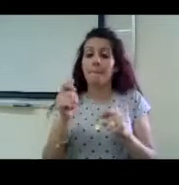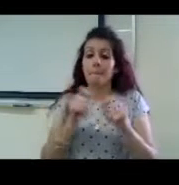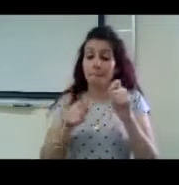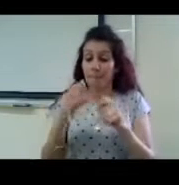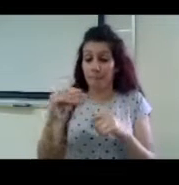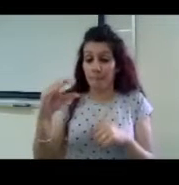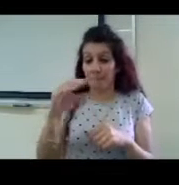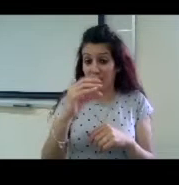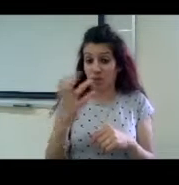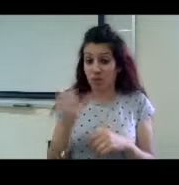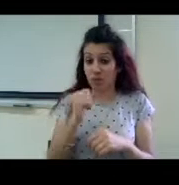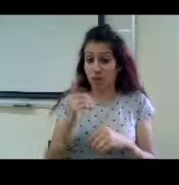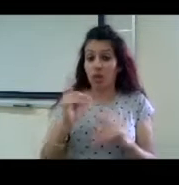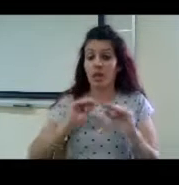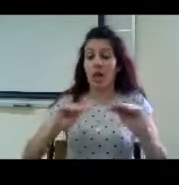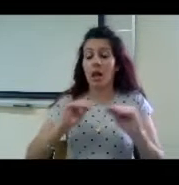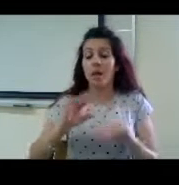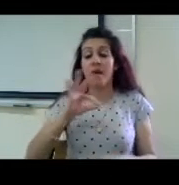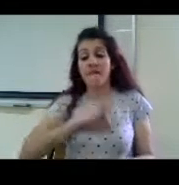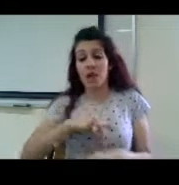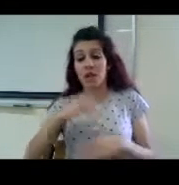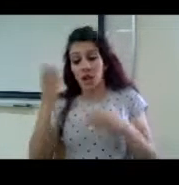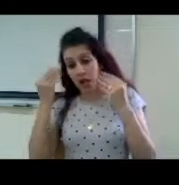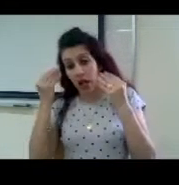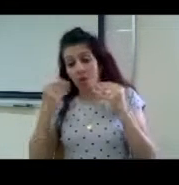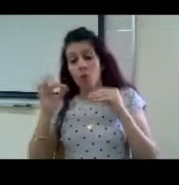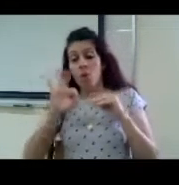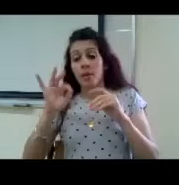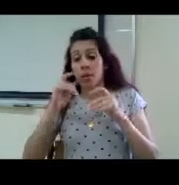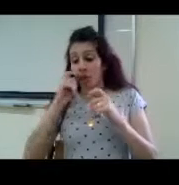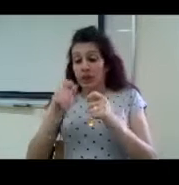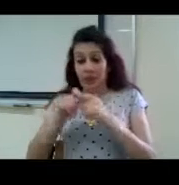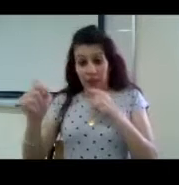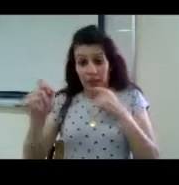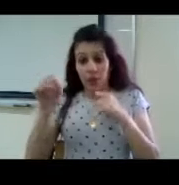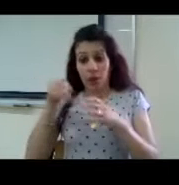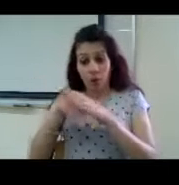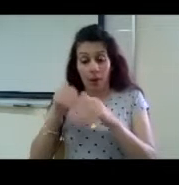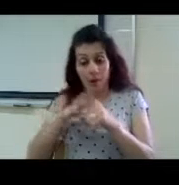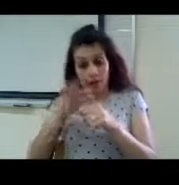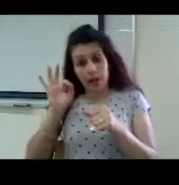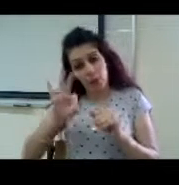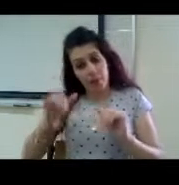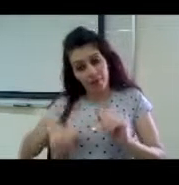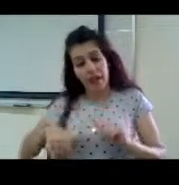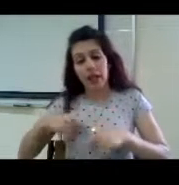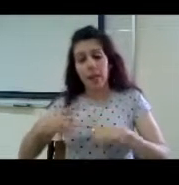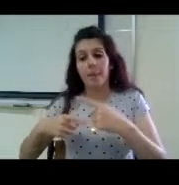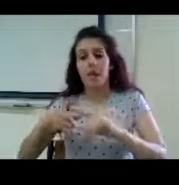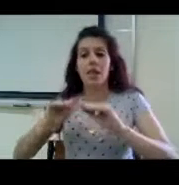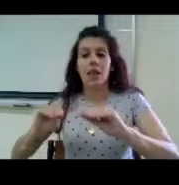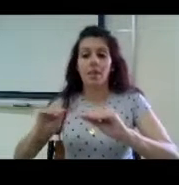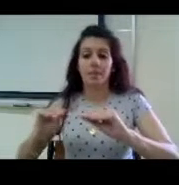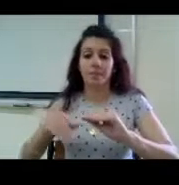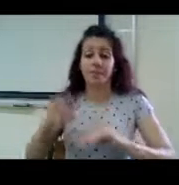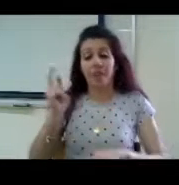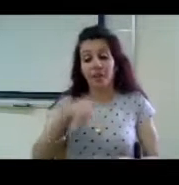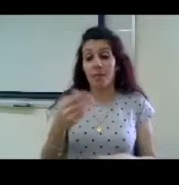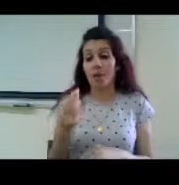I can share a bit more about a few examples of some other countries but happy during the QA to tell a buret further and the fifth is on advocacy and